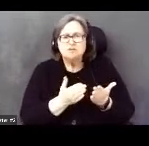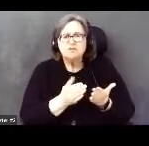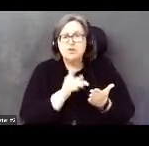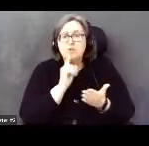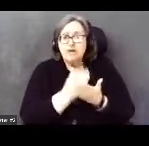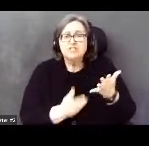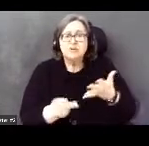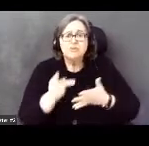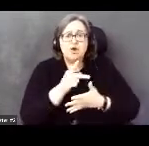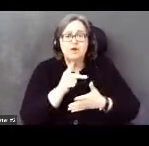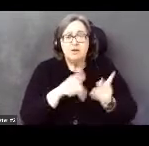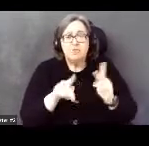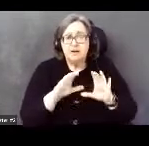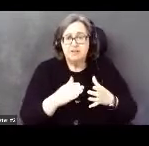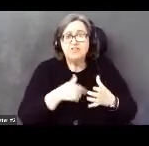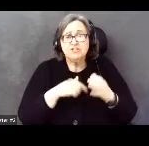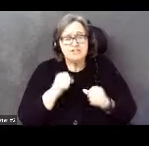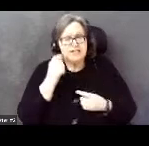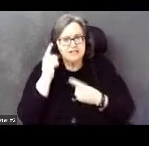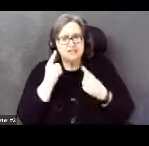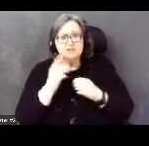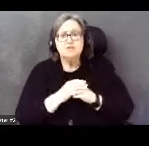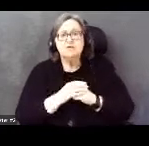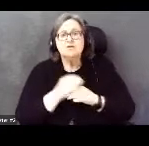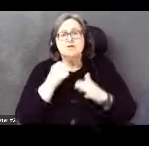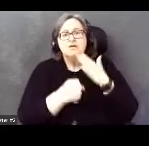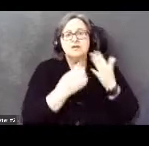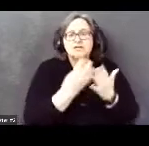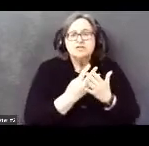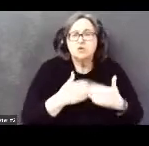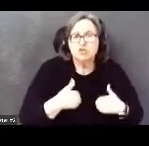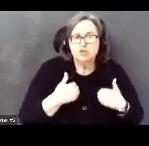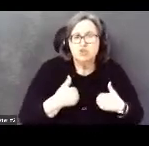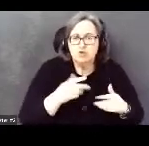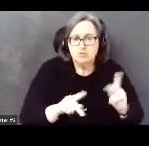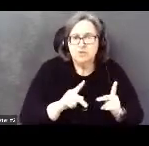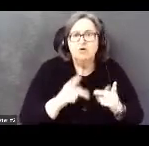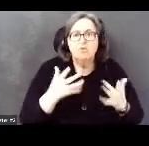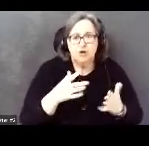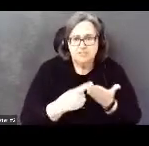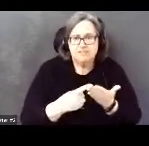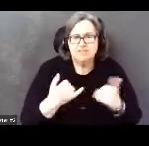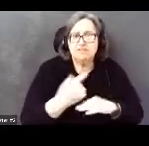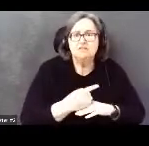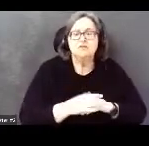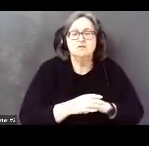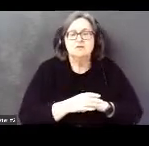populations that I can consider. Incarcerated juveniles has been talked about today. A huge